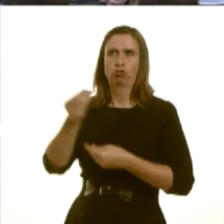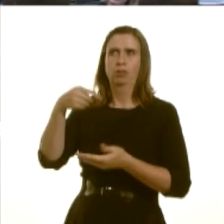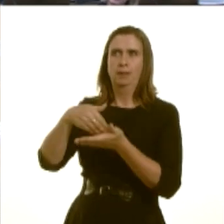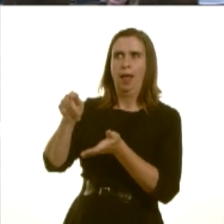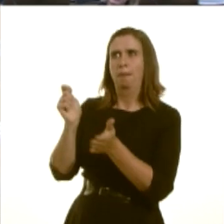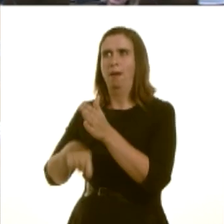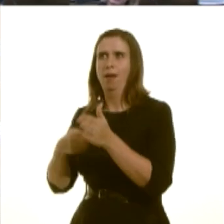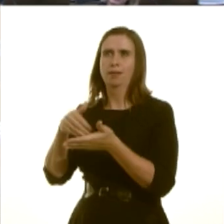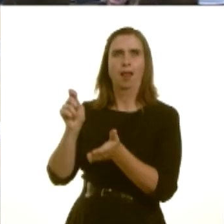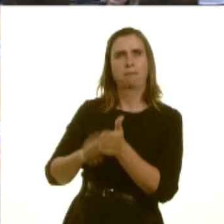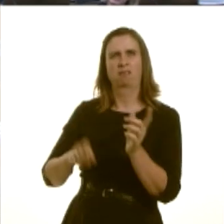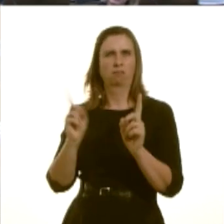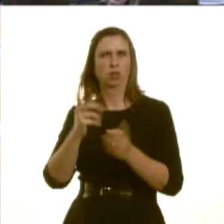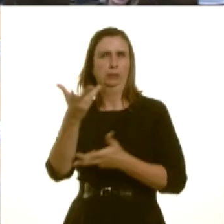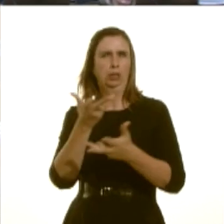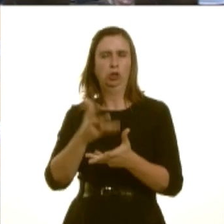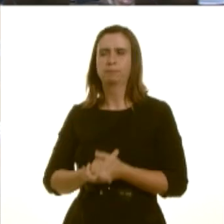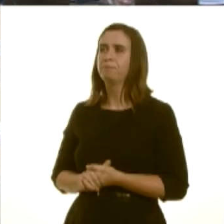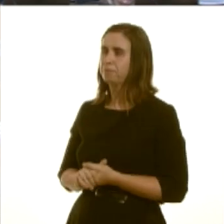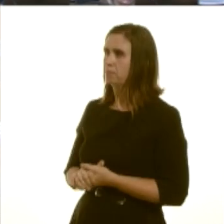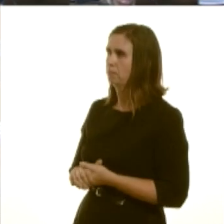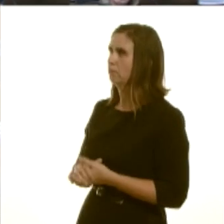economy it is essential that the right balance is struck between safeguarding and encouraging